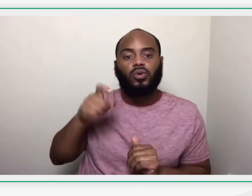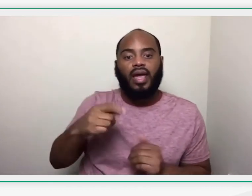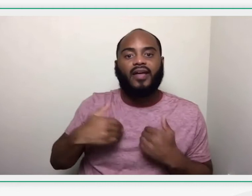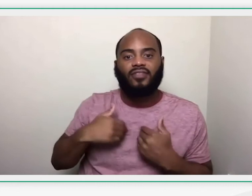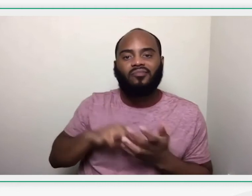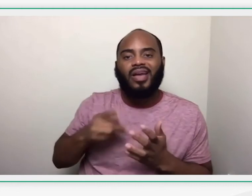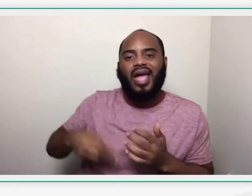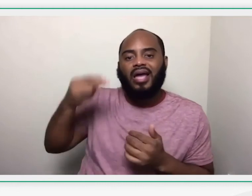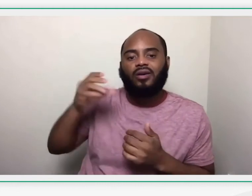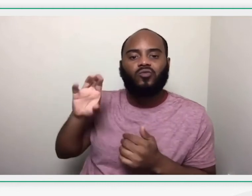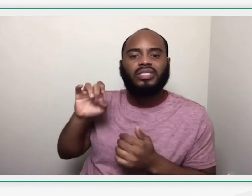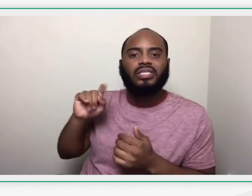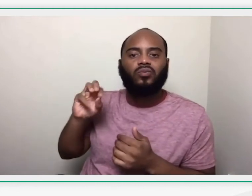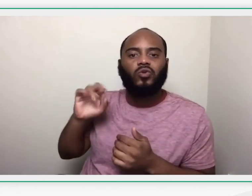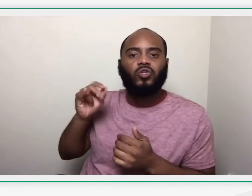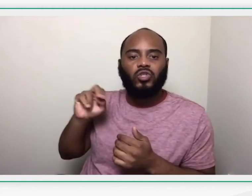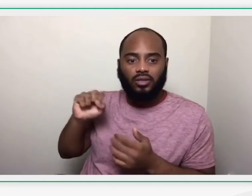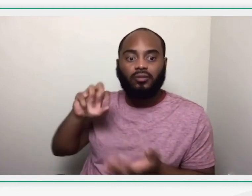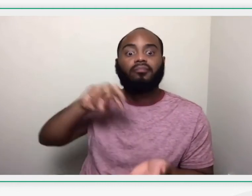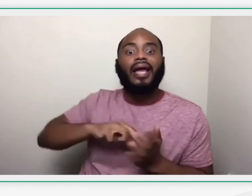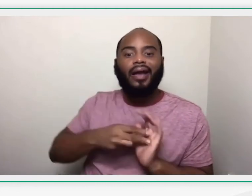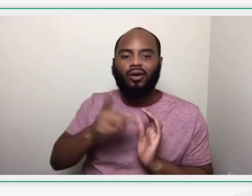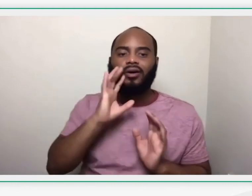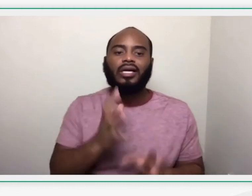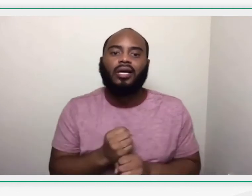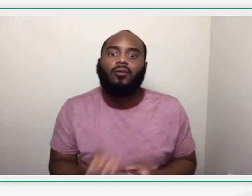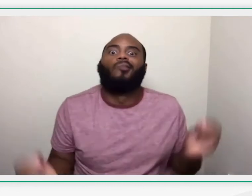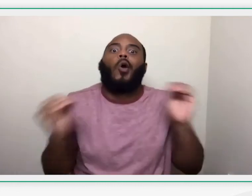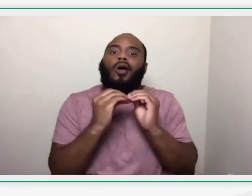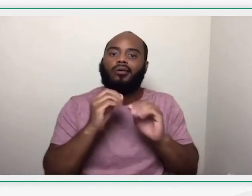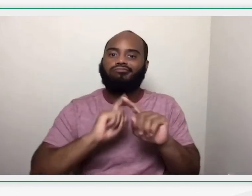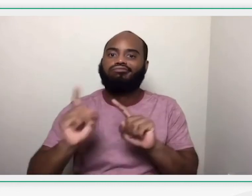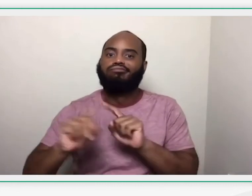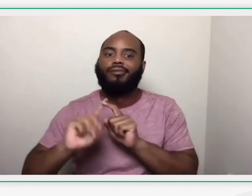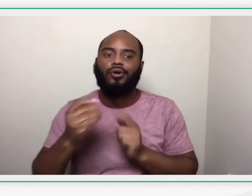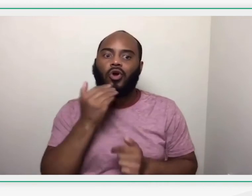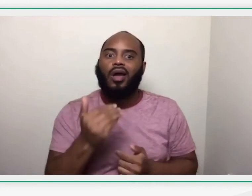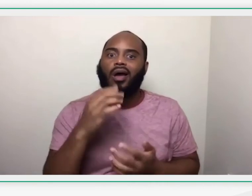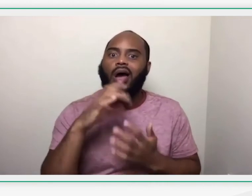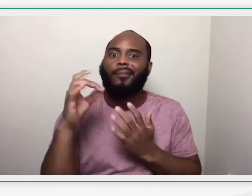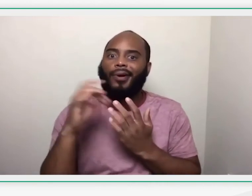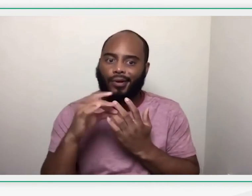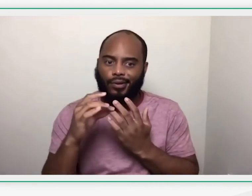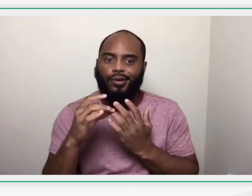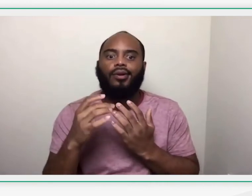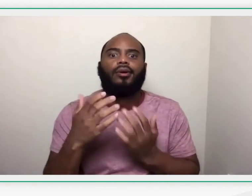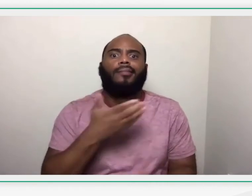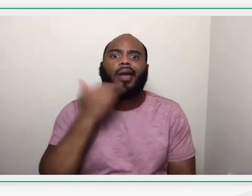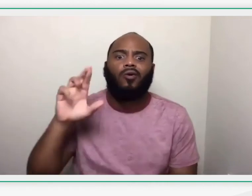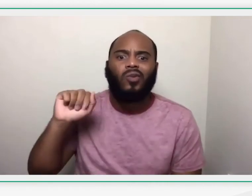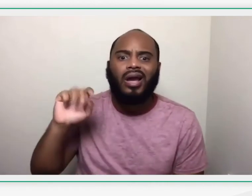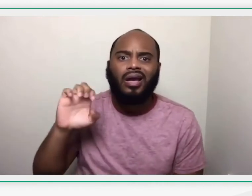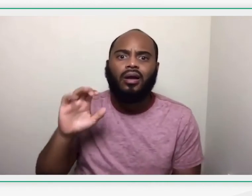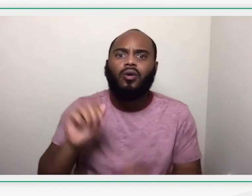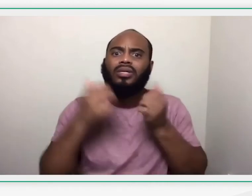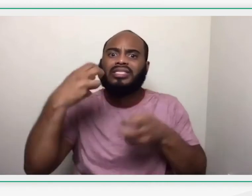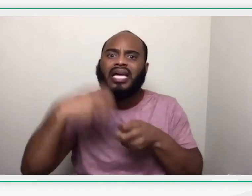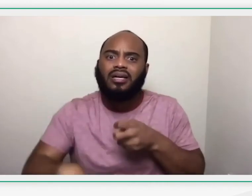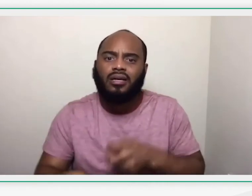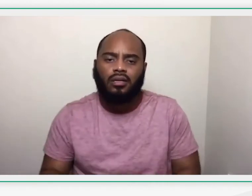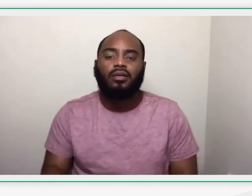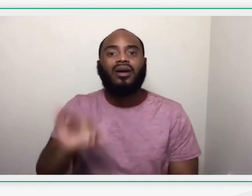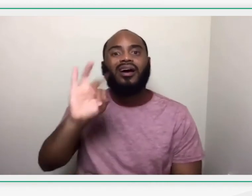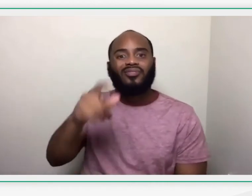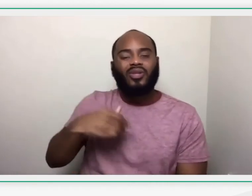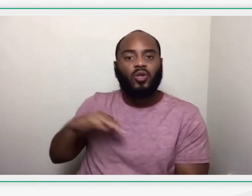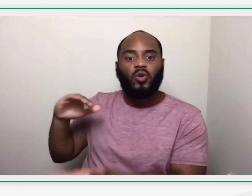The higher credit score you have, that means the higher trust or creditworthiness you have. So, you'll be offered better rates, without any difficulty.